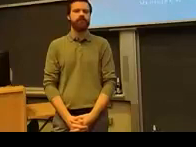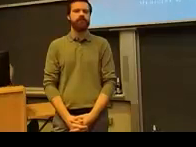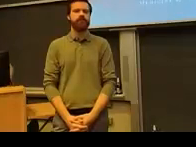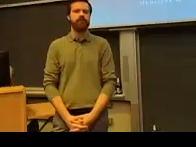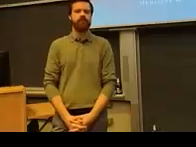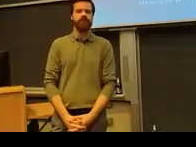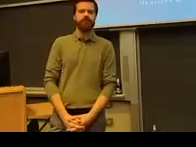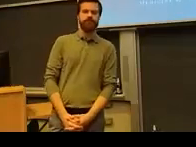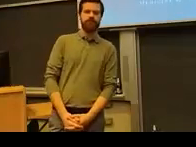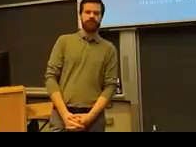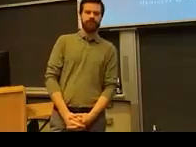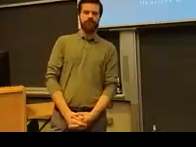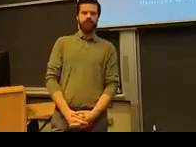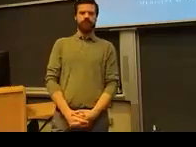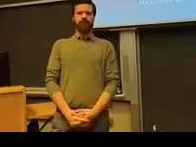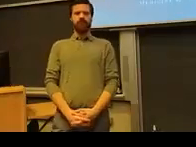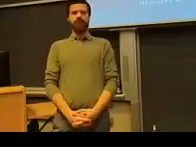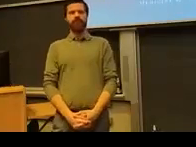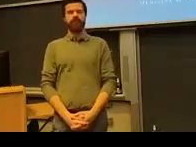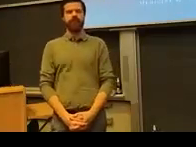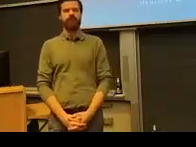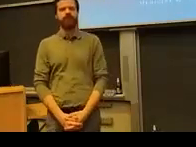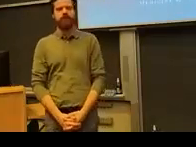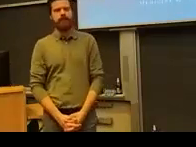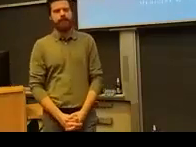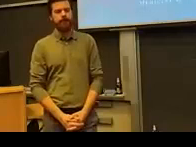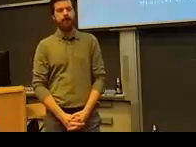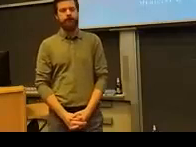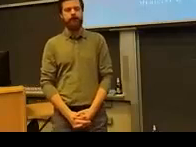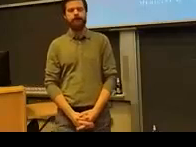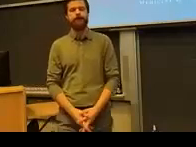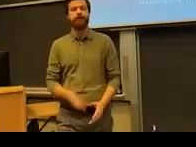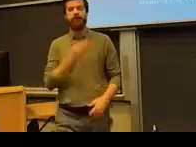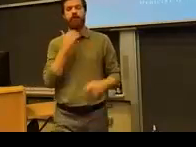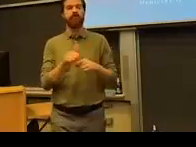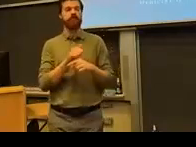so moving forward just talking about best practices and nursing education as a whole um